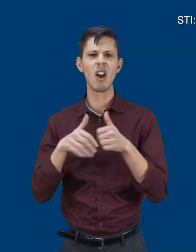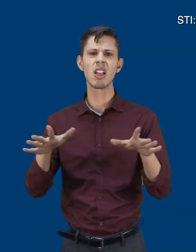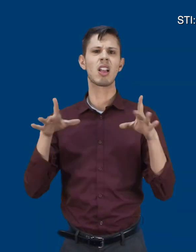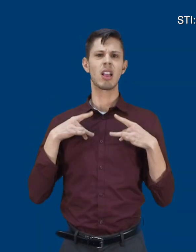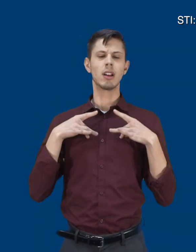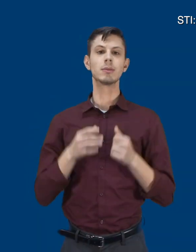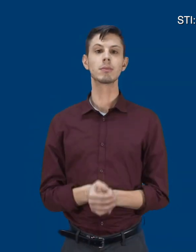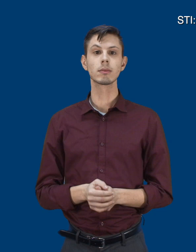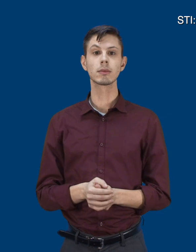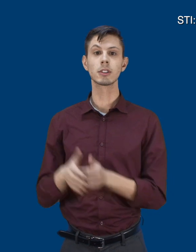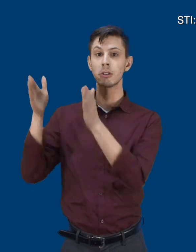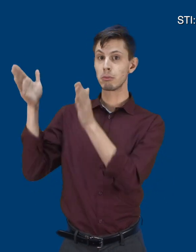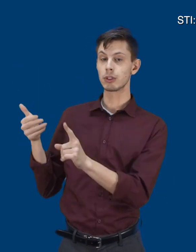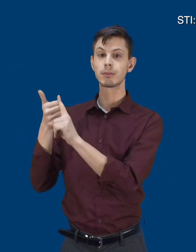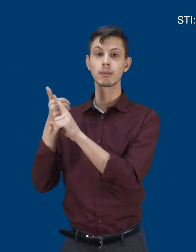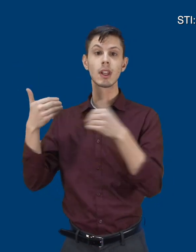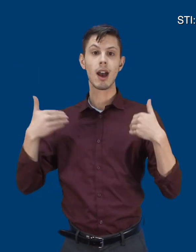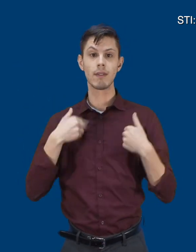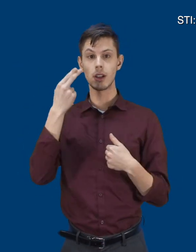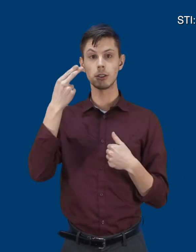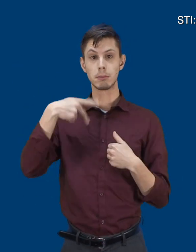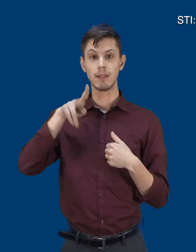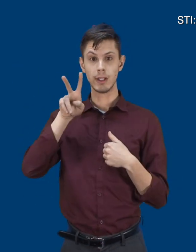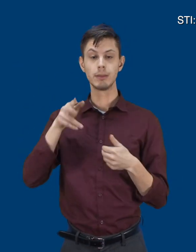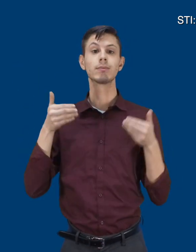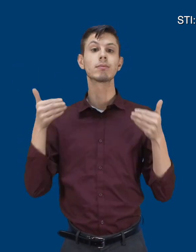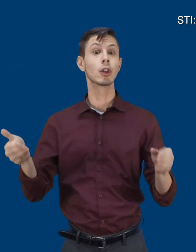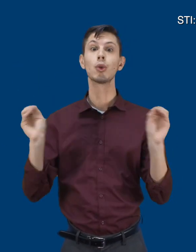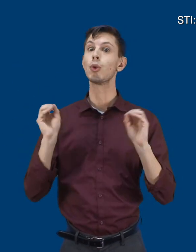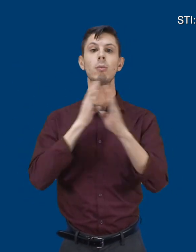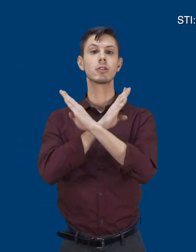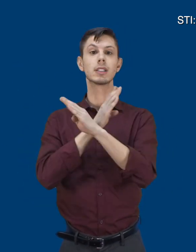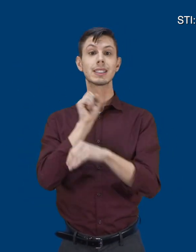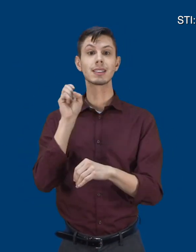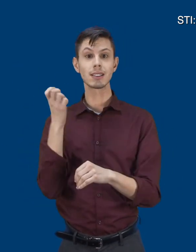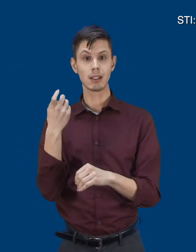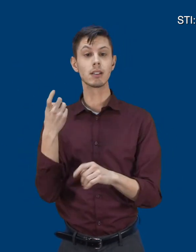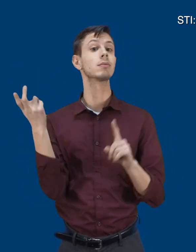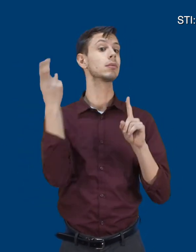You can get genital warts through unprotected sex with someone who has HPV,